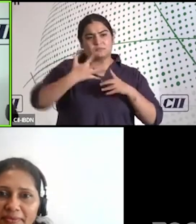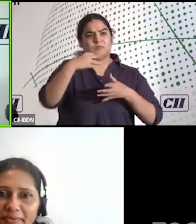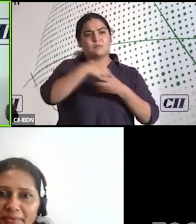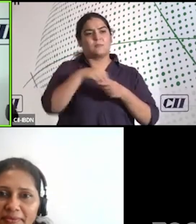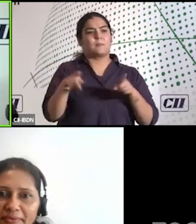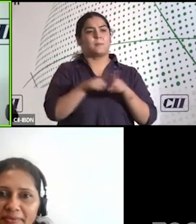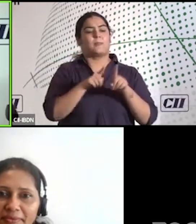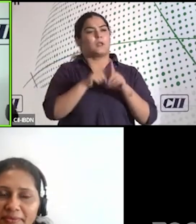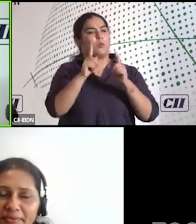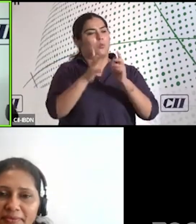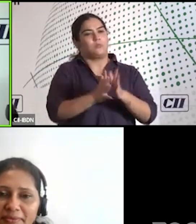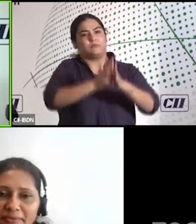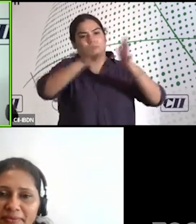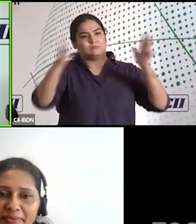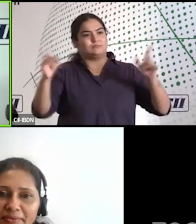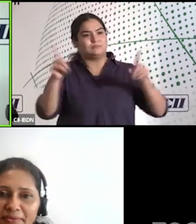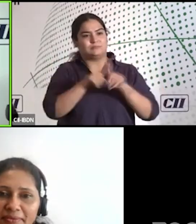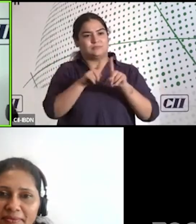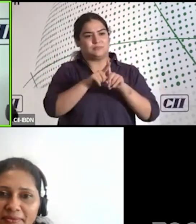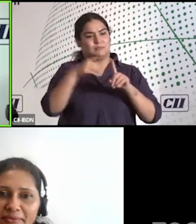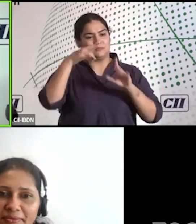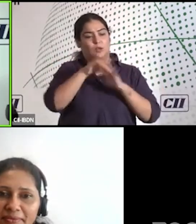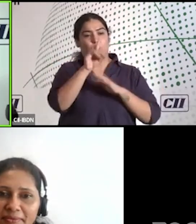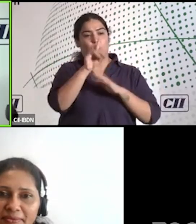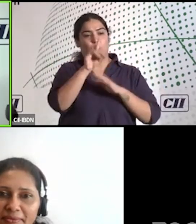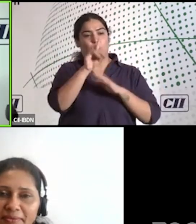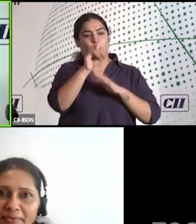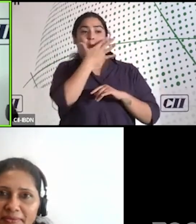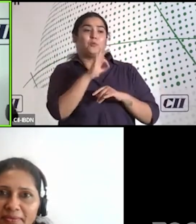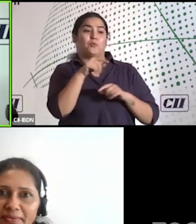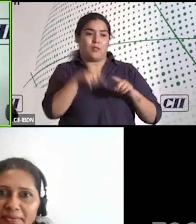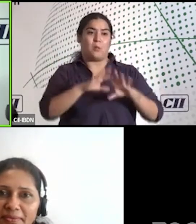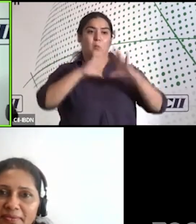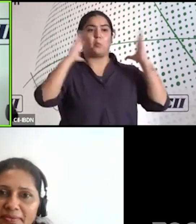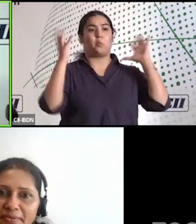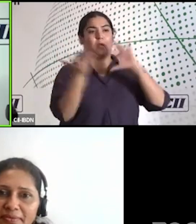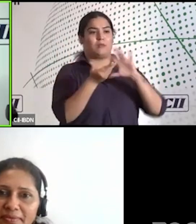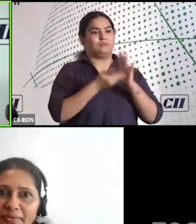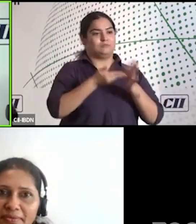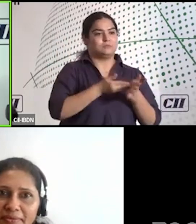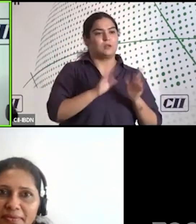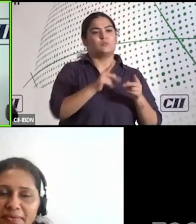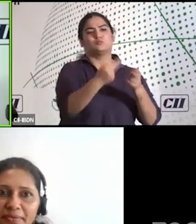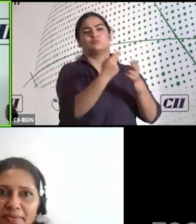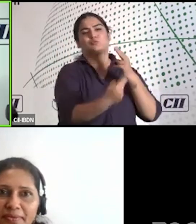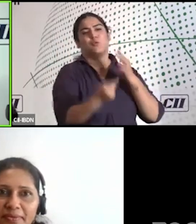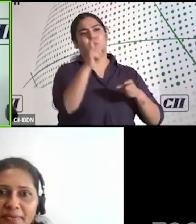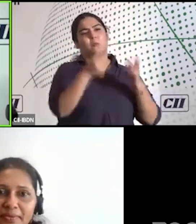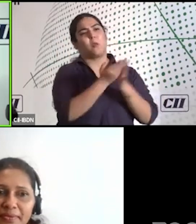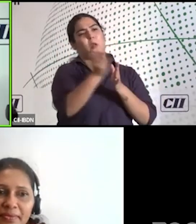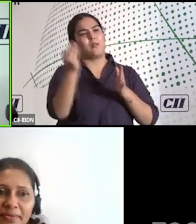one of the most steep but also beautiful terrains in the world. And everyone knows this story.